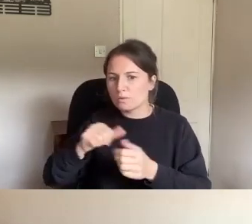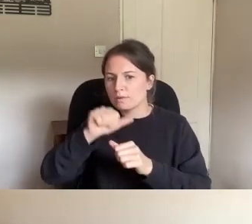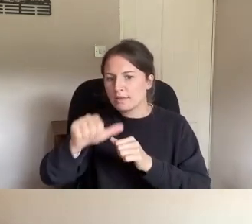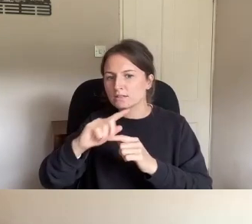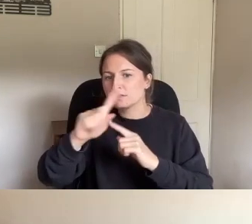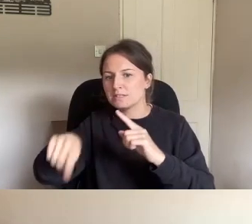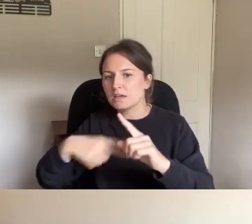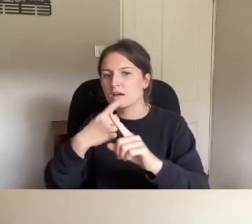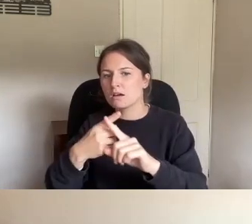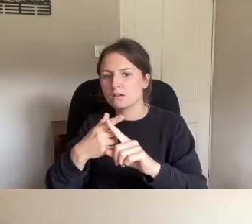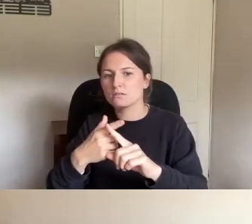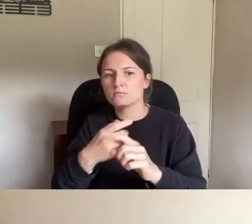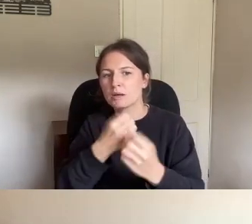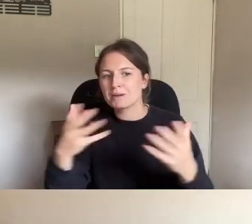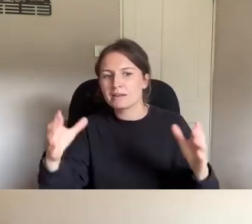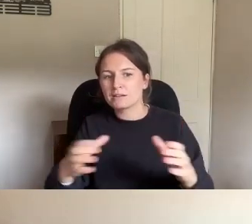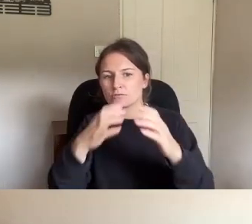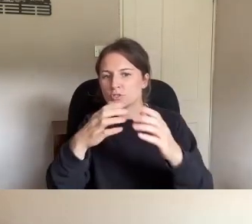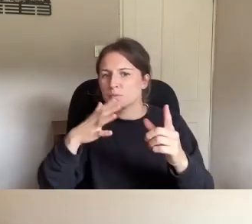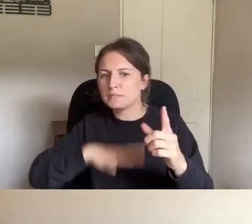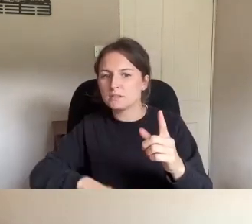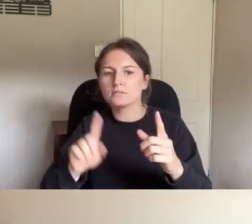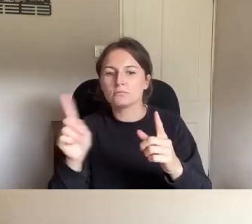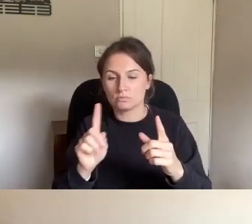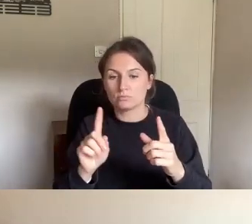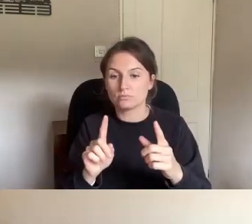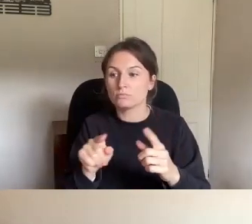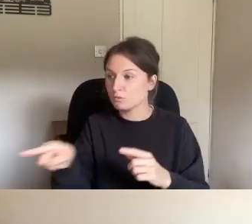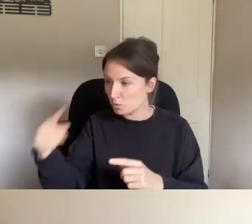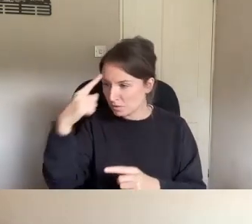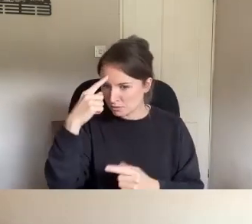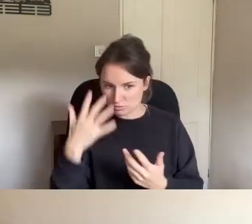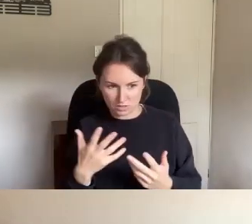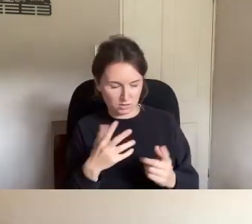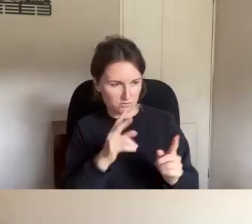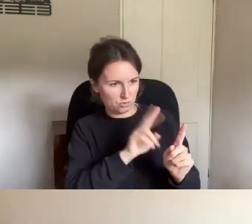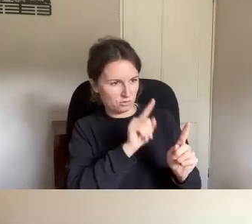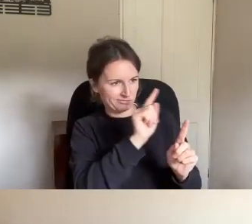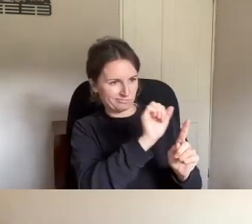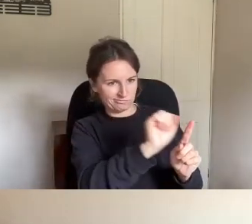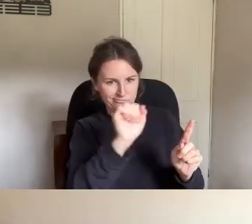If looking at that category list today, you feel like there's something missing and it's not immediately obvious to you